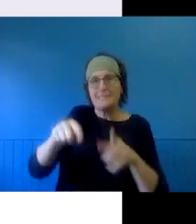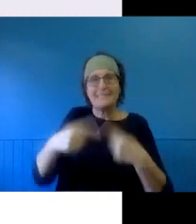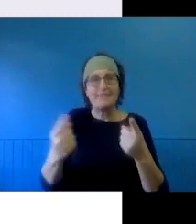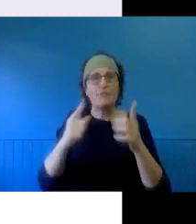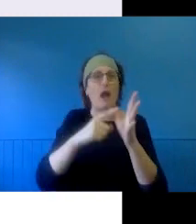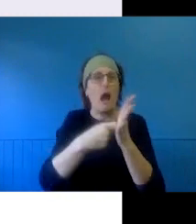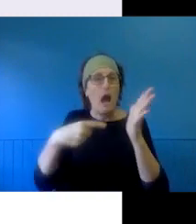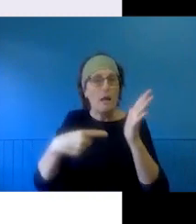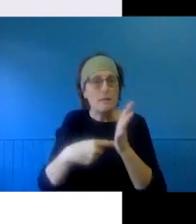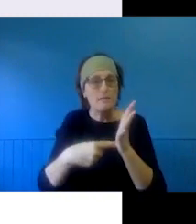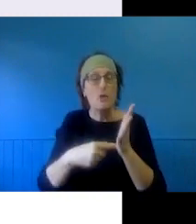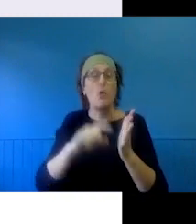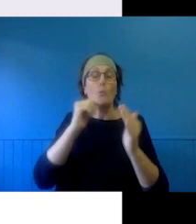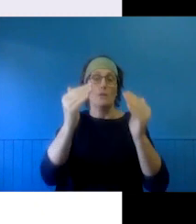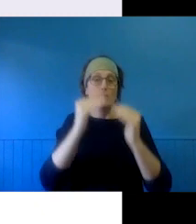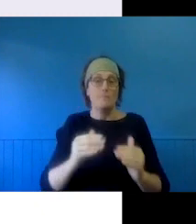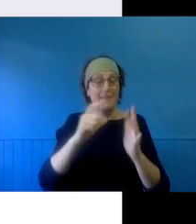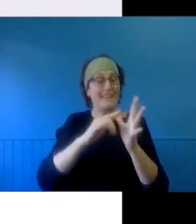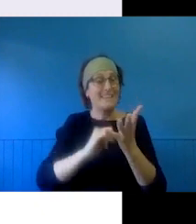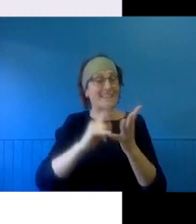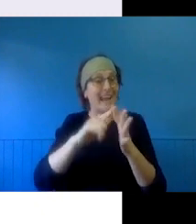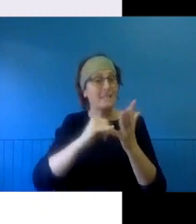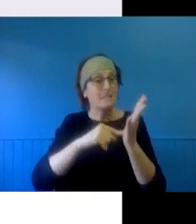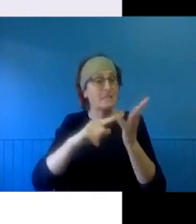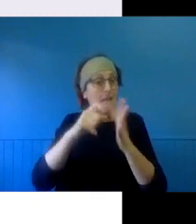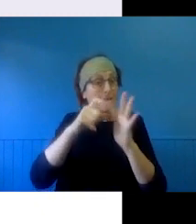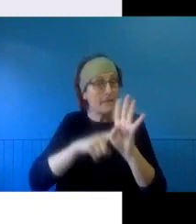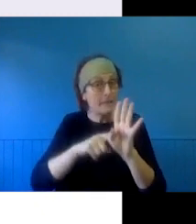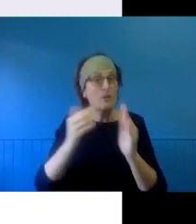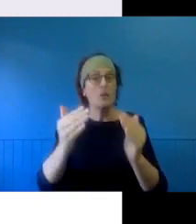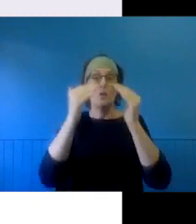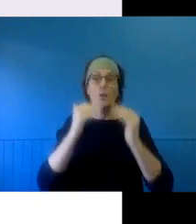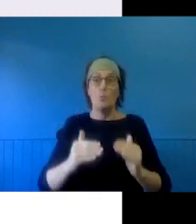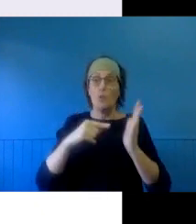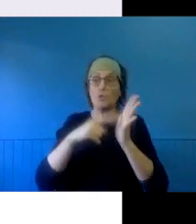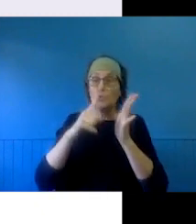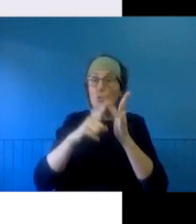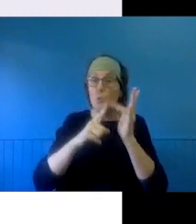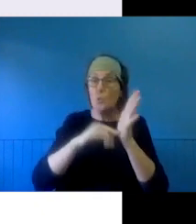like project tools and checklists for people working in the area, and